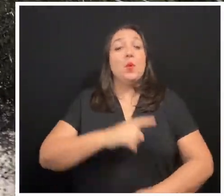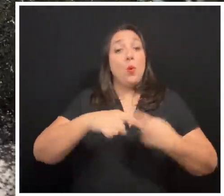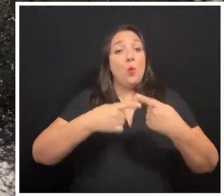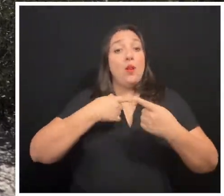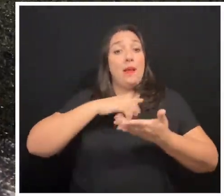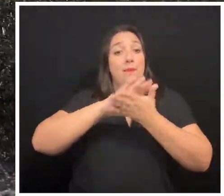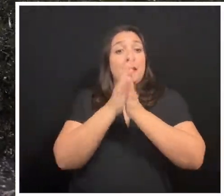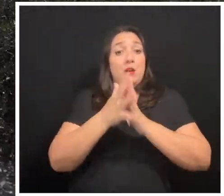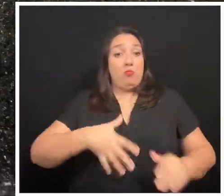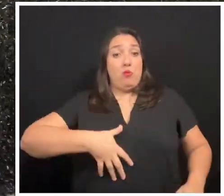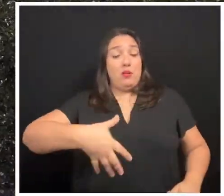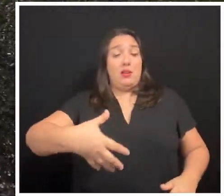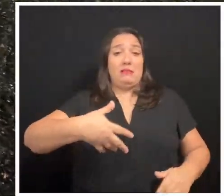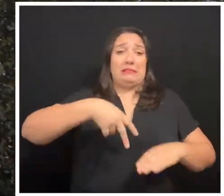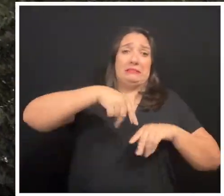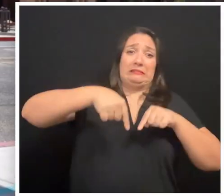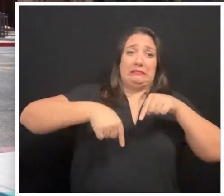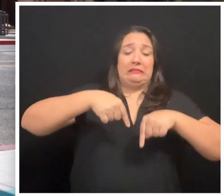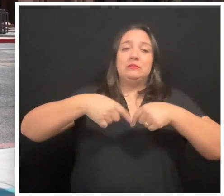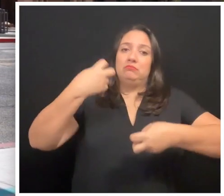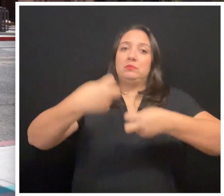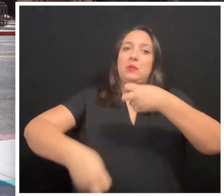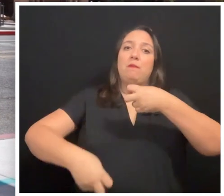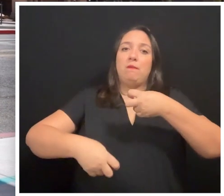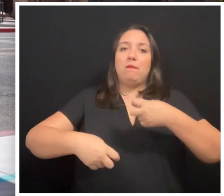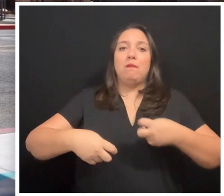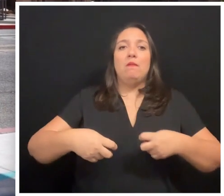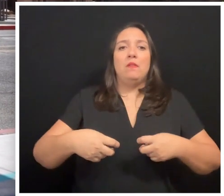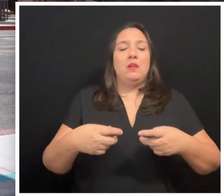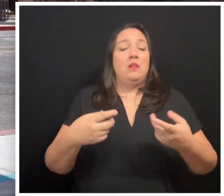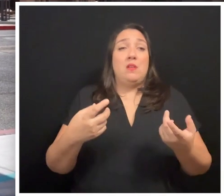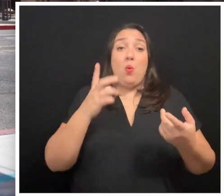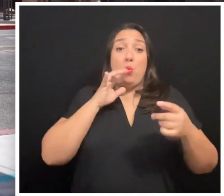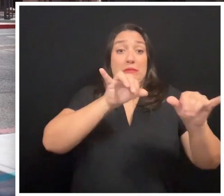When I became pregnant it became harder to walk. I definitely physically not ever gonna be